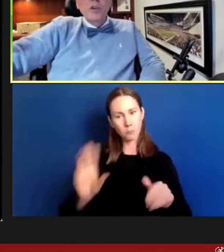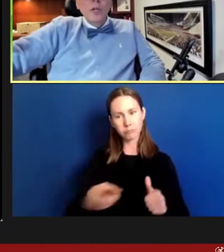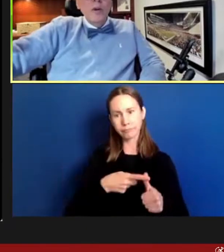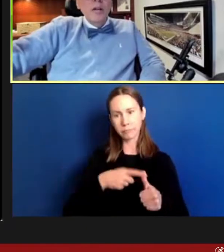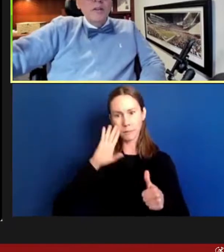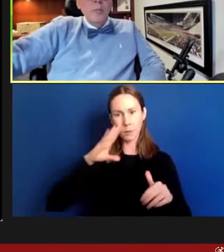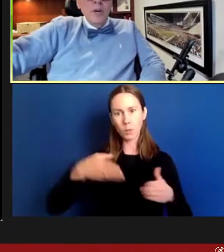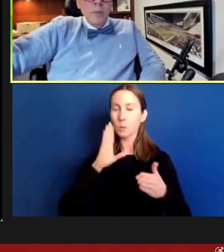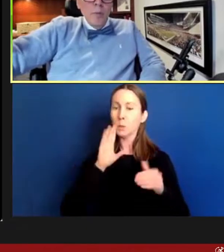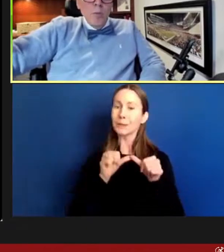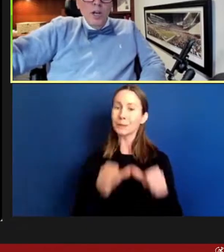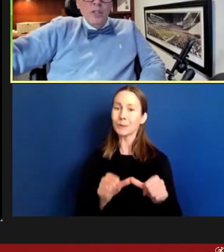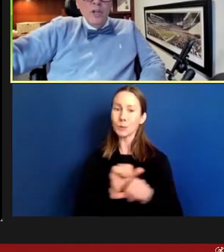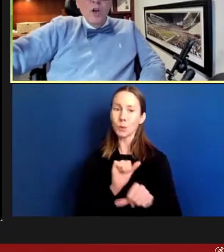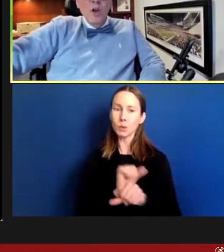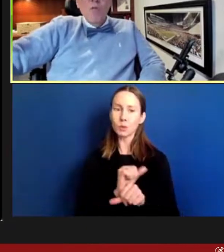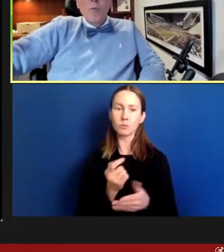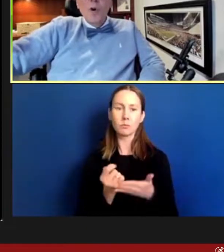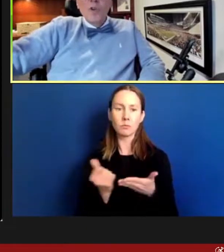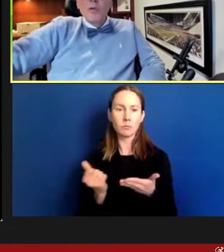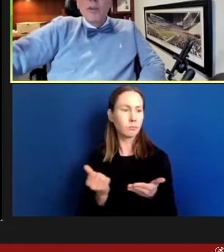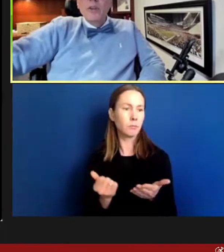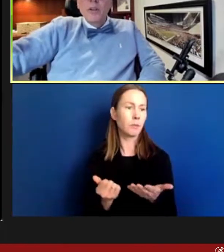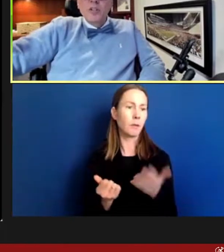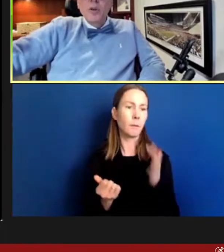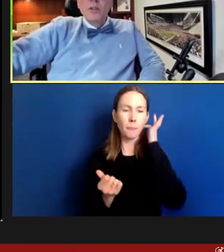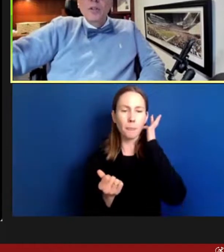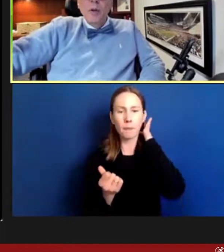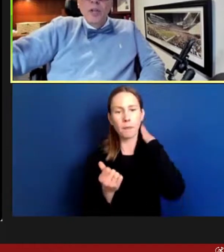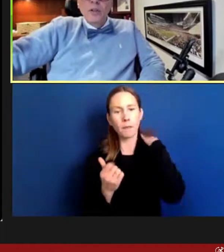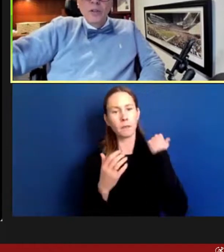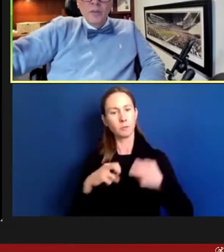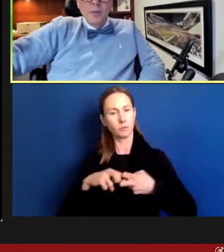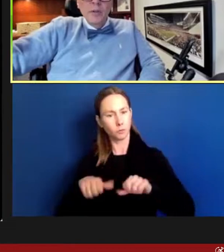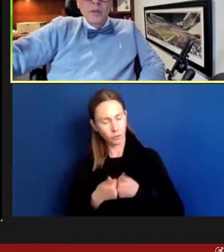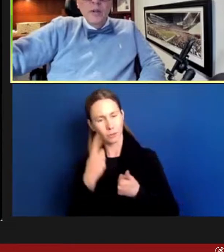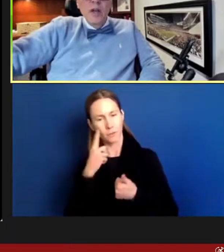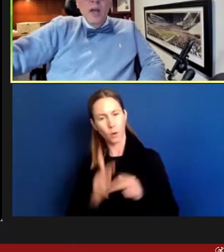eliminate sub-minimum wage, for persons with intellectual and developmental disabilities,